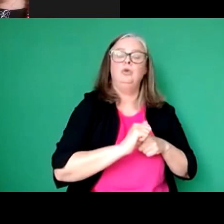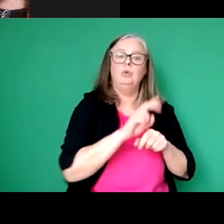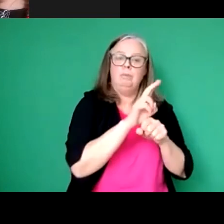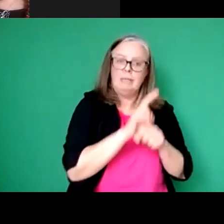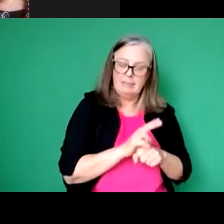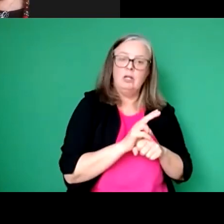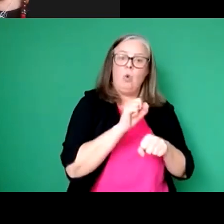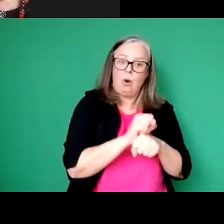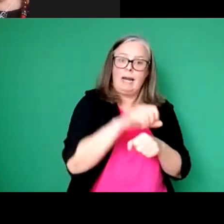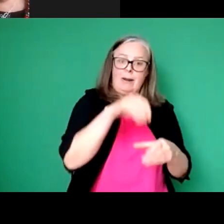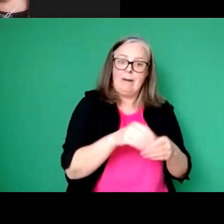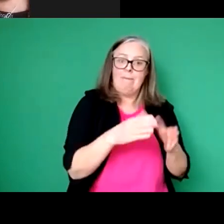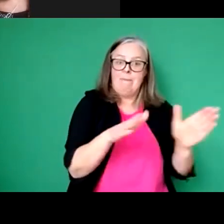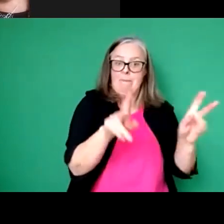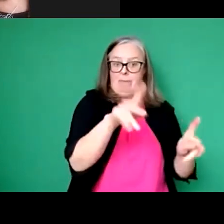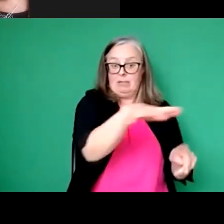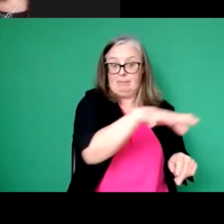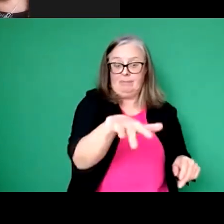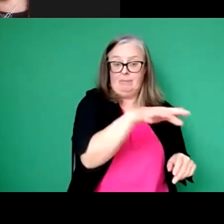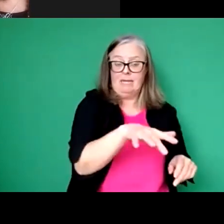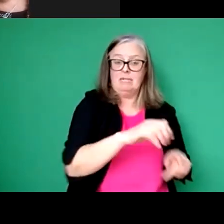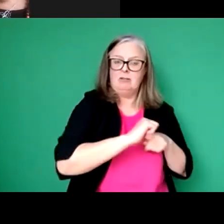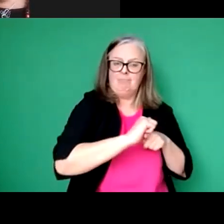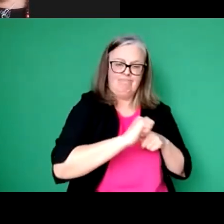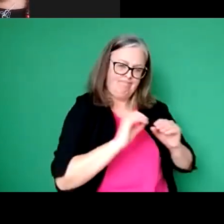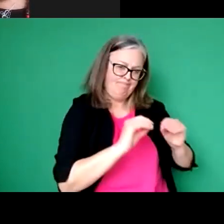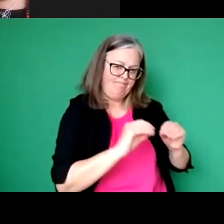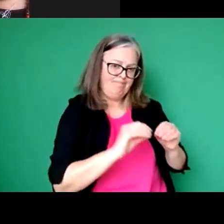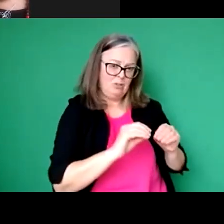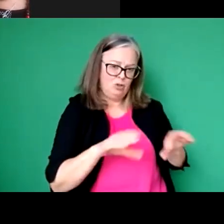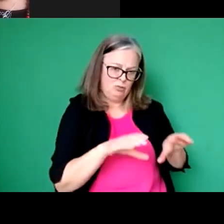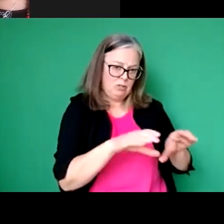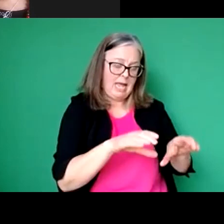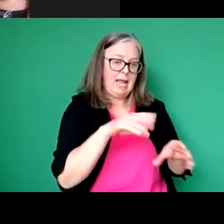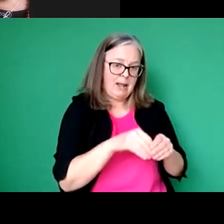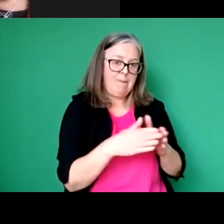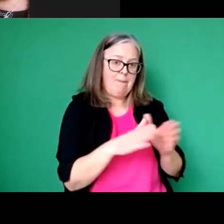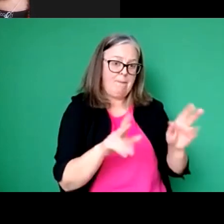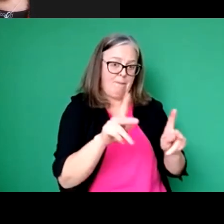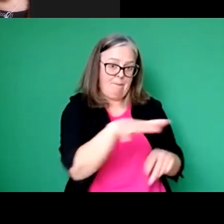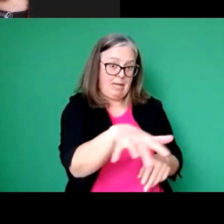they are trained to perform their tasks in public and i know that emotional support animals provide